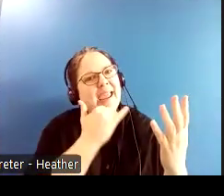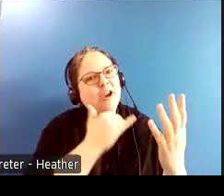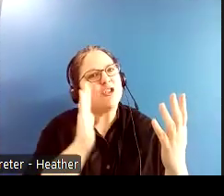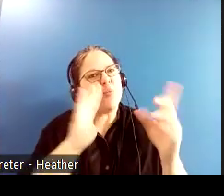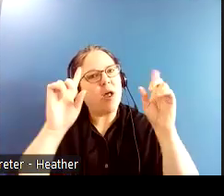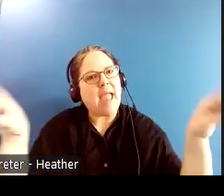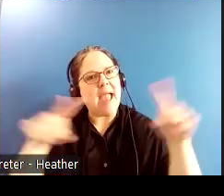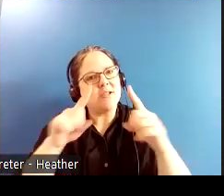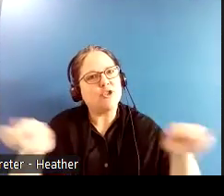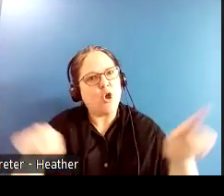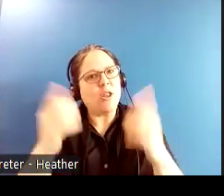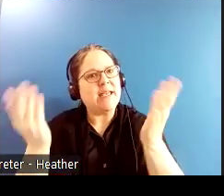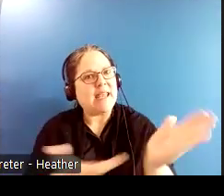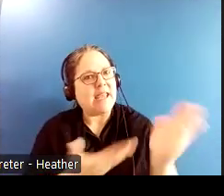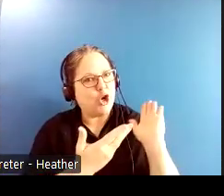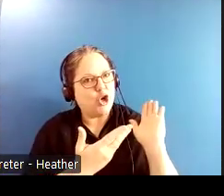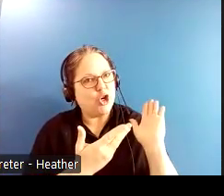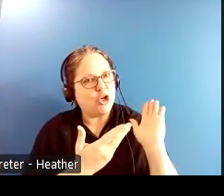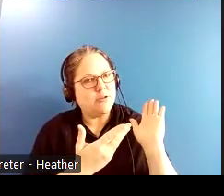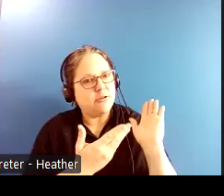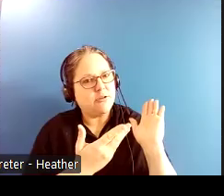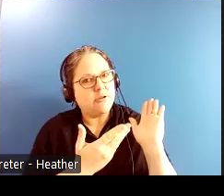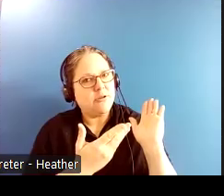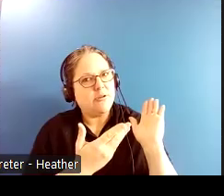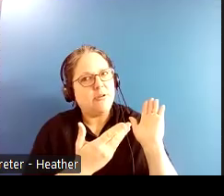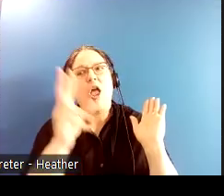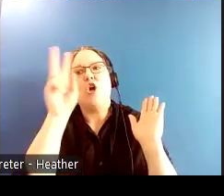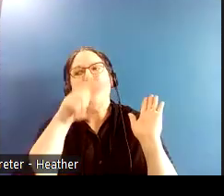see that demonstration here, right? If I take the observed values that are result of a true value